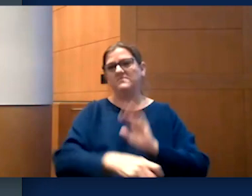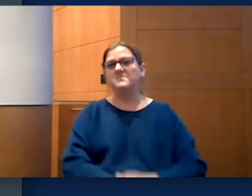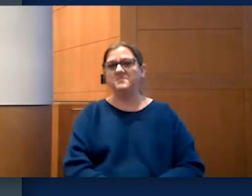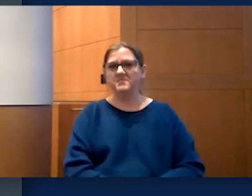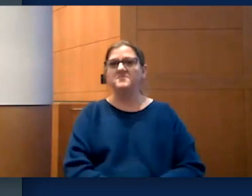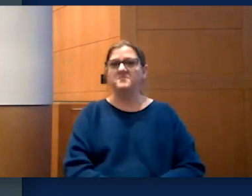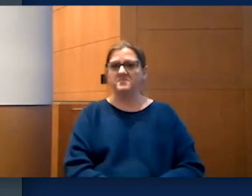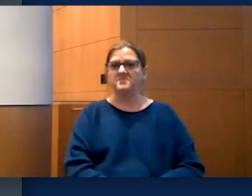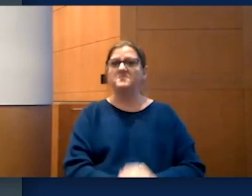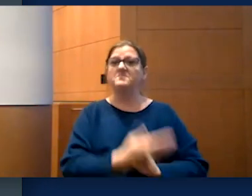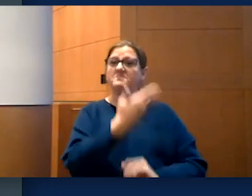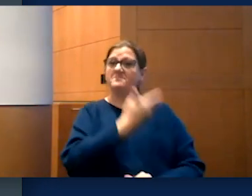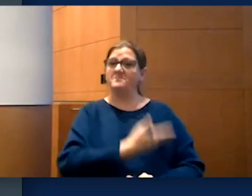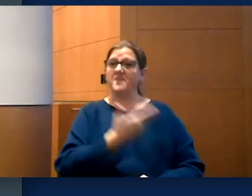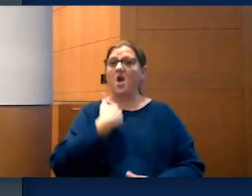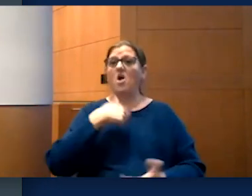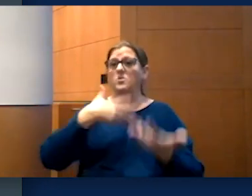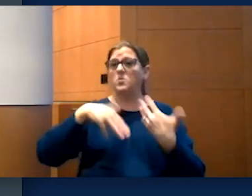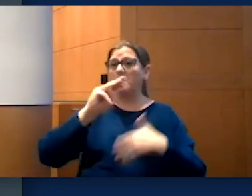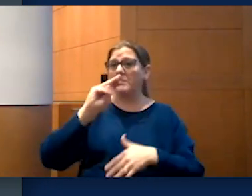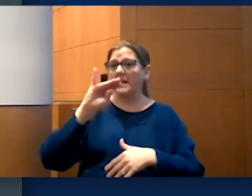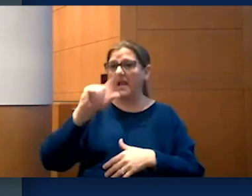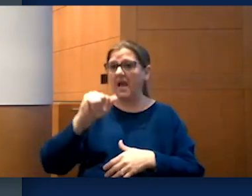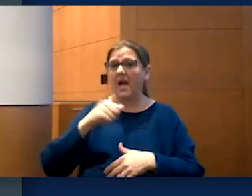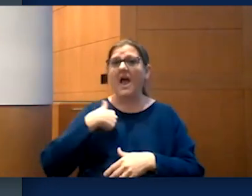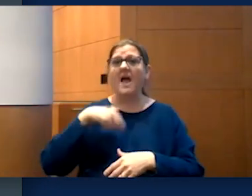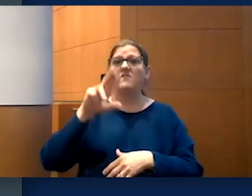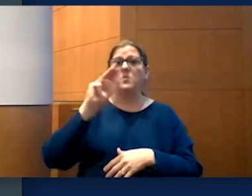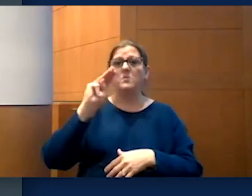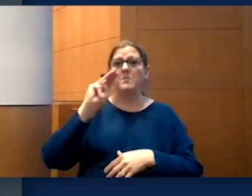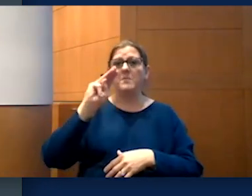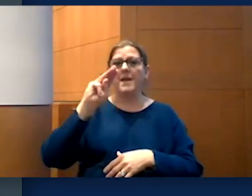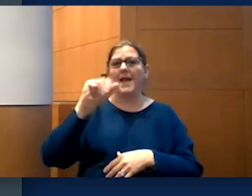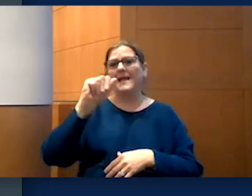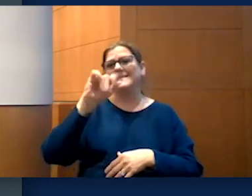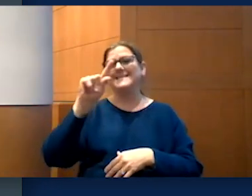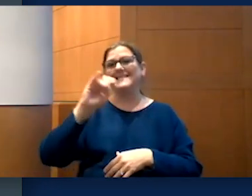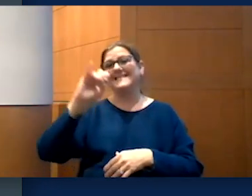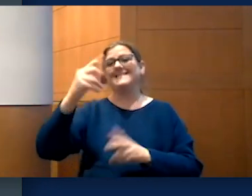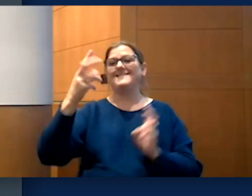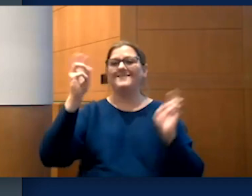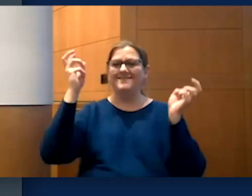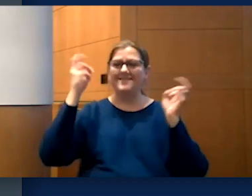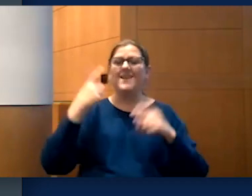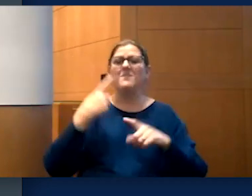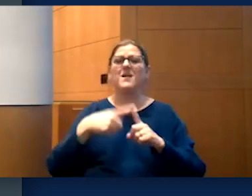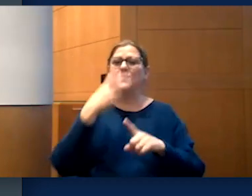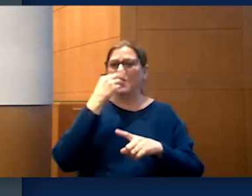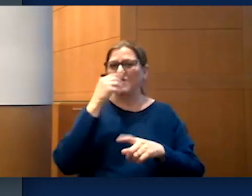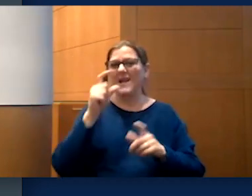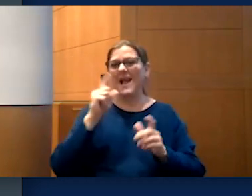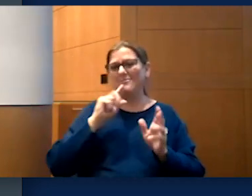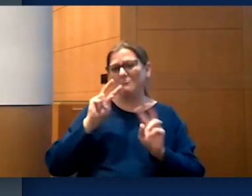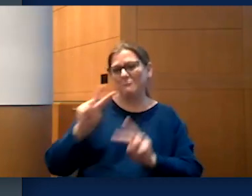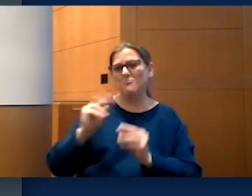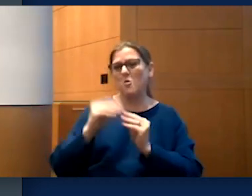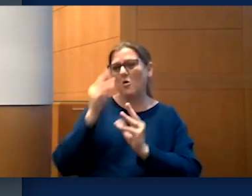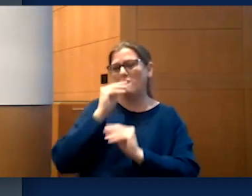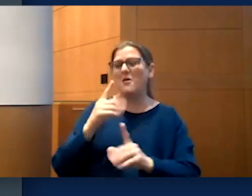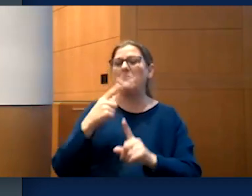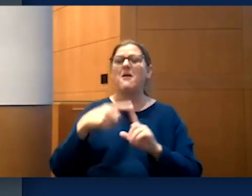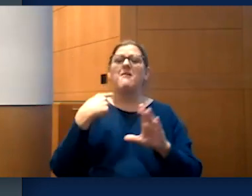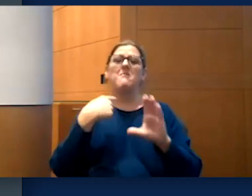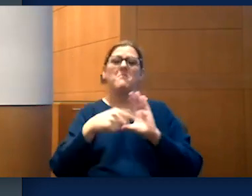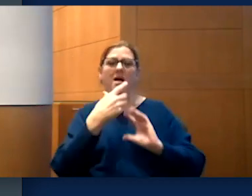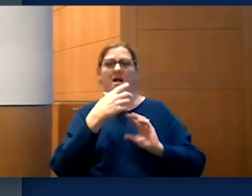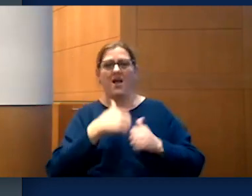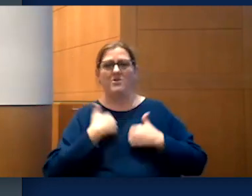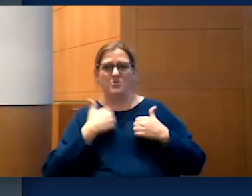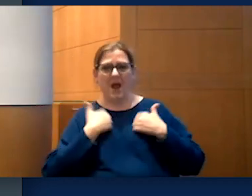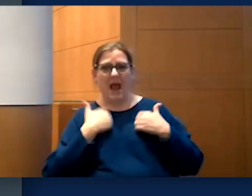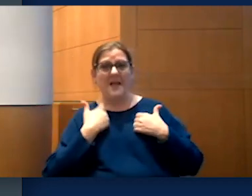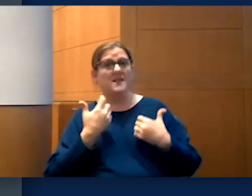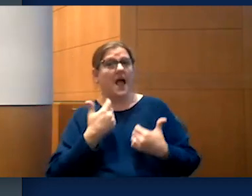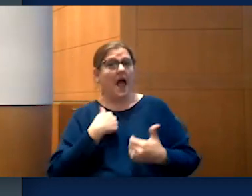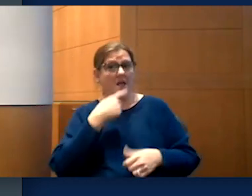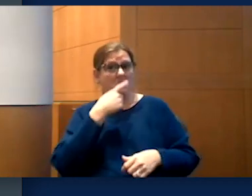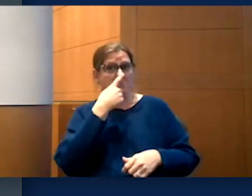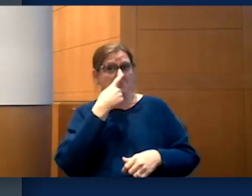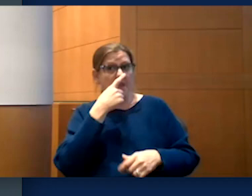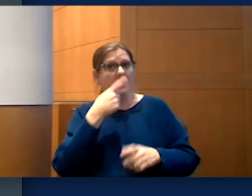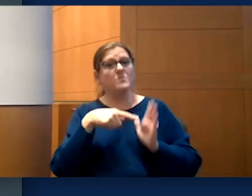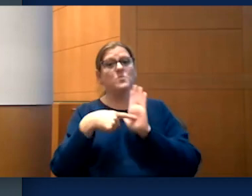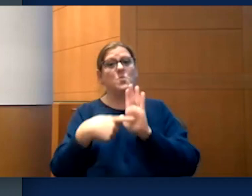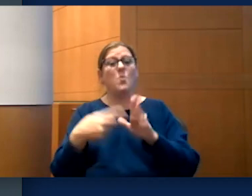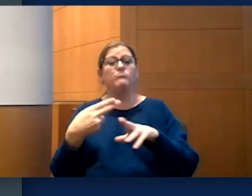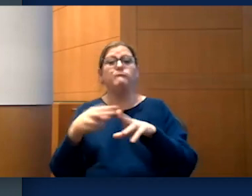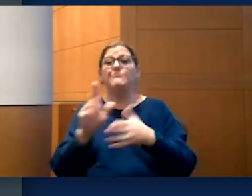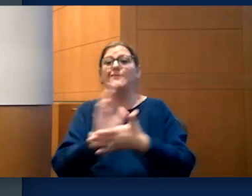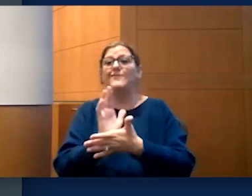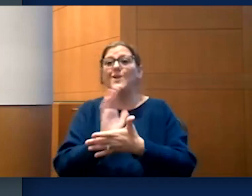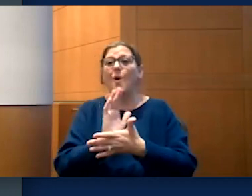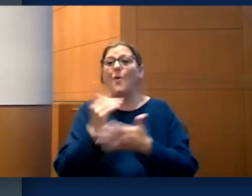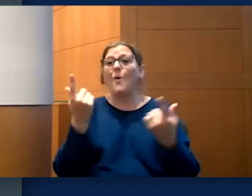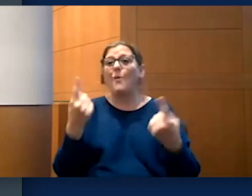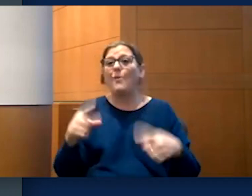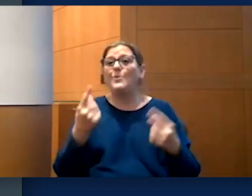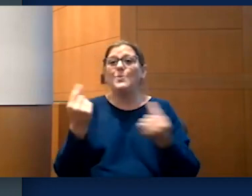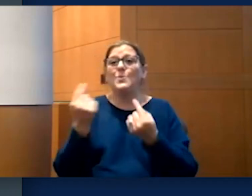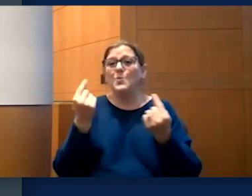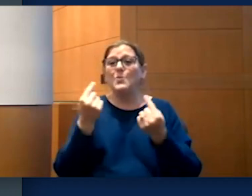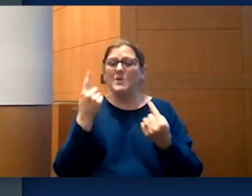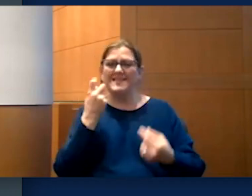So this is our social media. We have you amazing. And the roverines. You can check out more information. And then we have our email address. And I would love to show a short video just of us in action. So you can kind of see what we're all about.